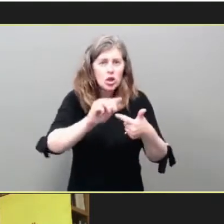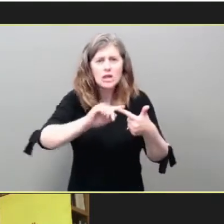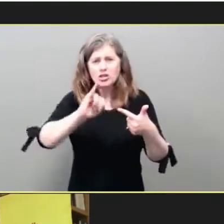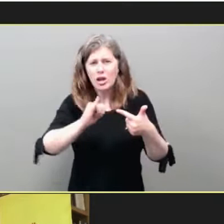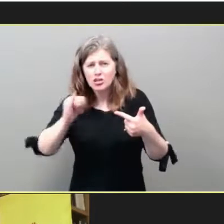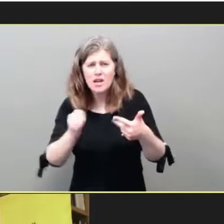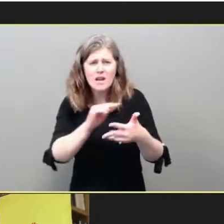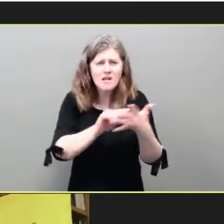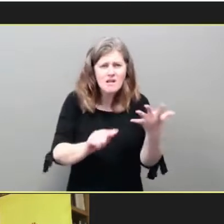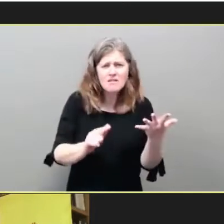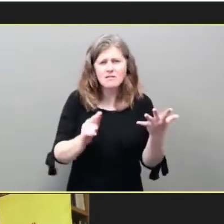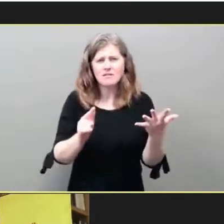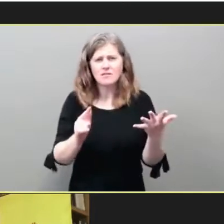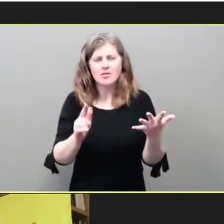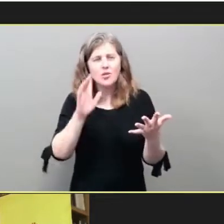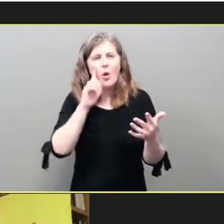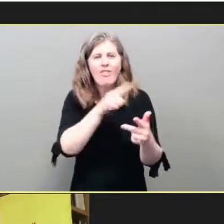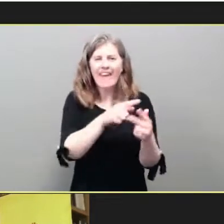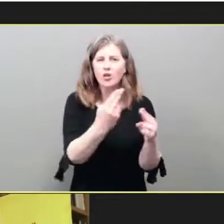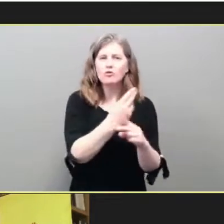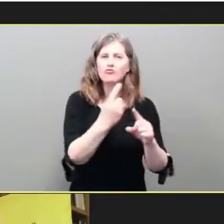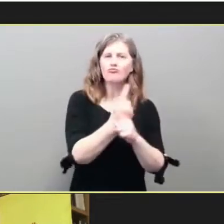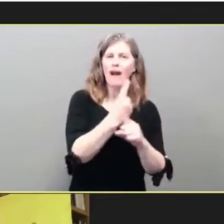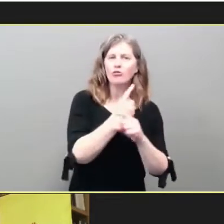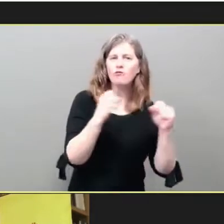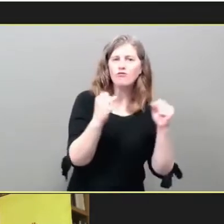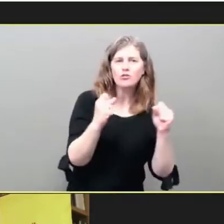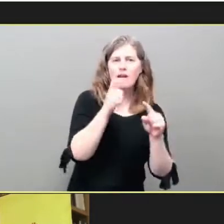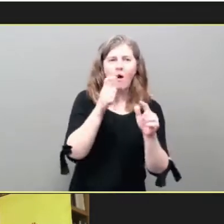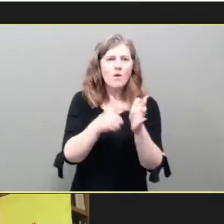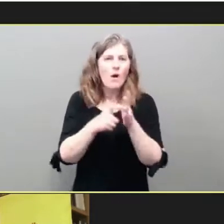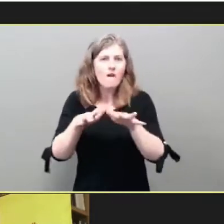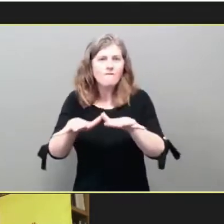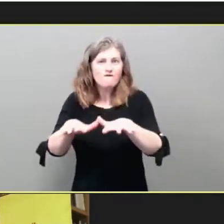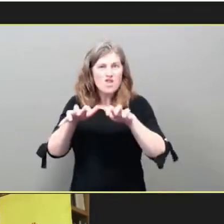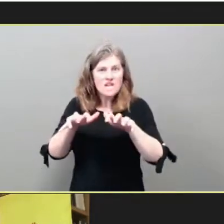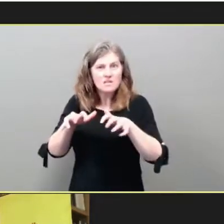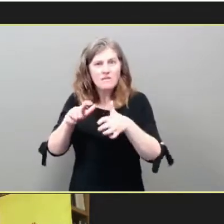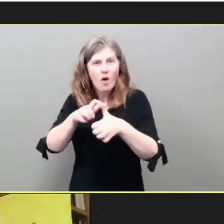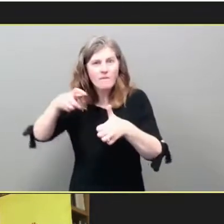normal refrigerators instead of ultra cold storage. Finally, is this an